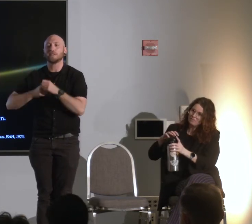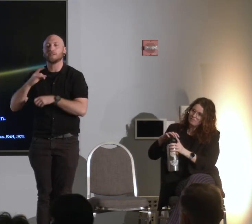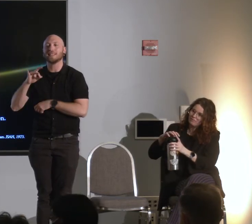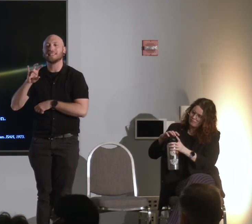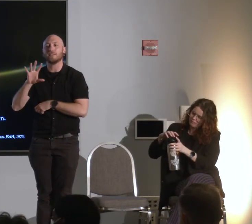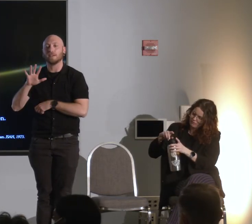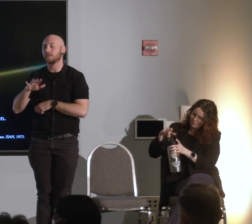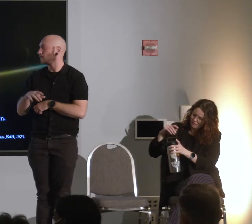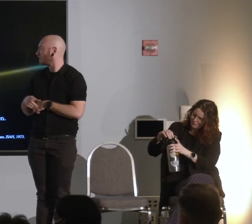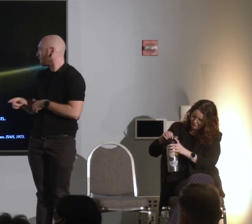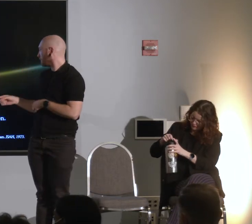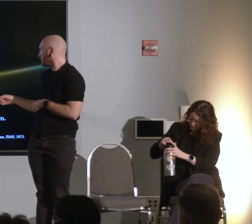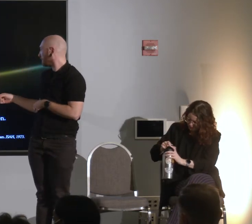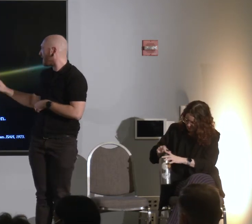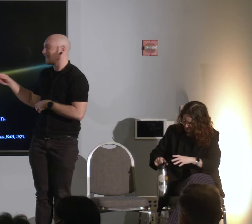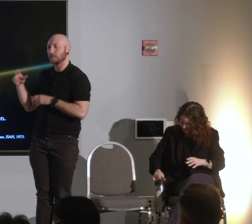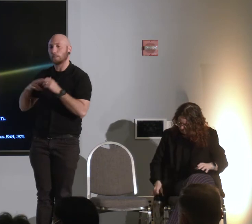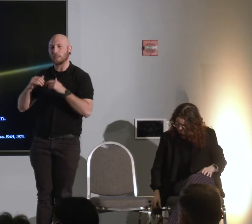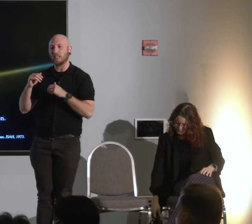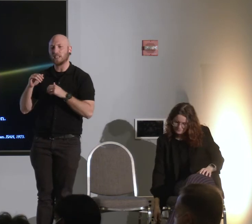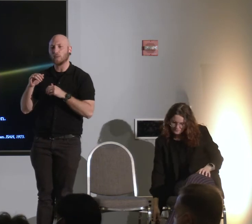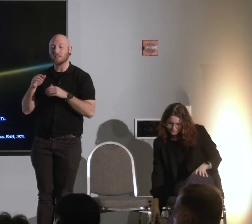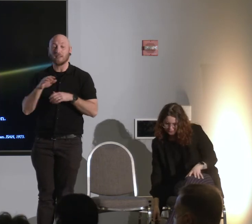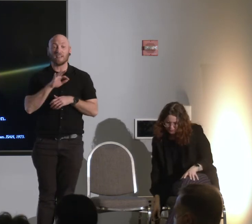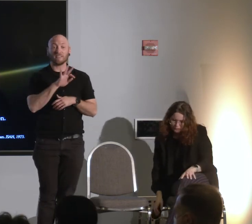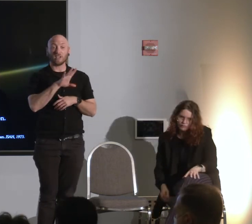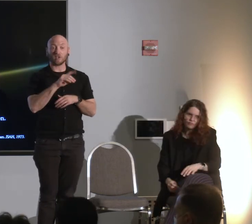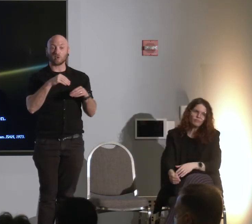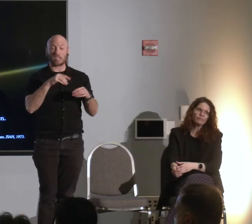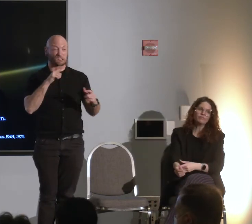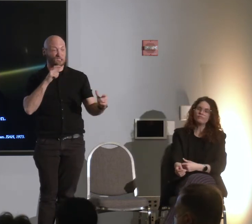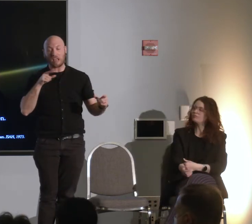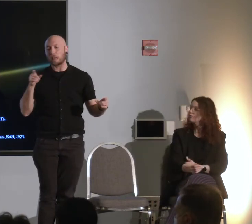The Haiti building was tiny in comparison to what Fields would be, yet it has giant arches.